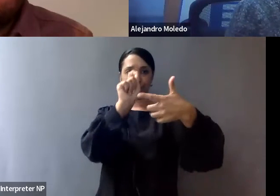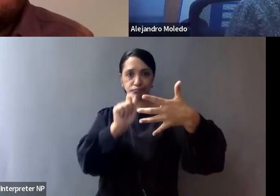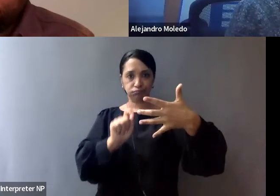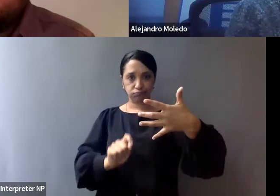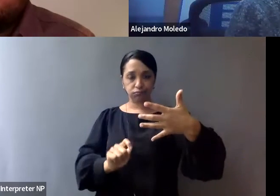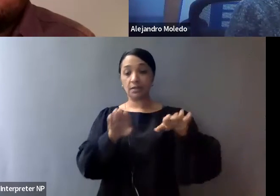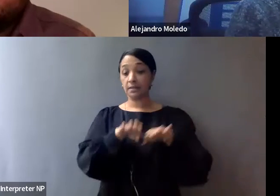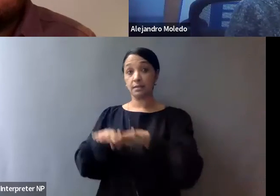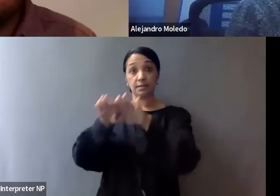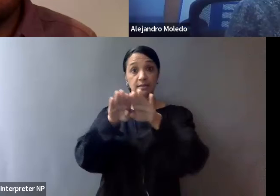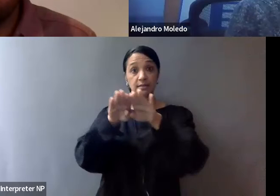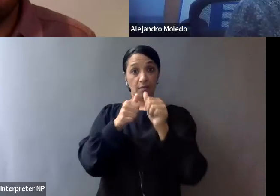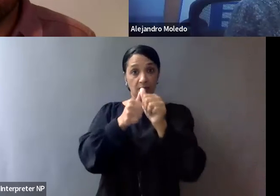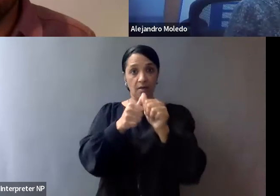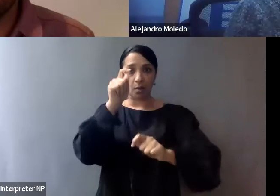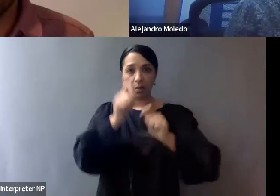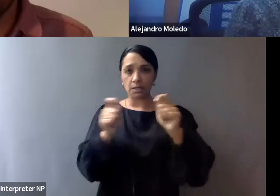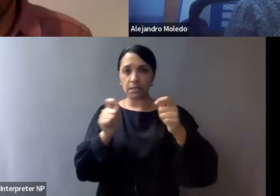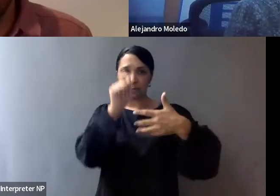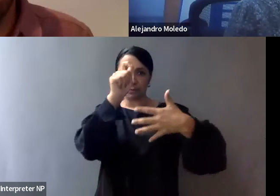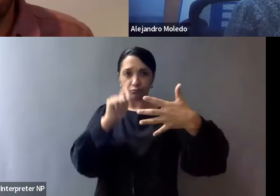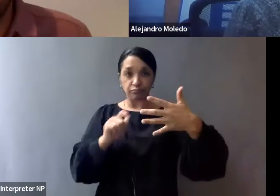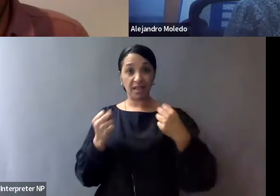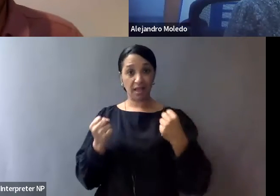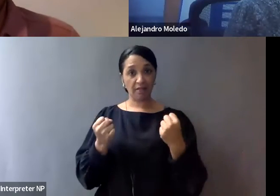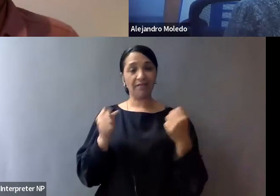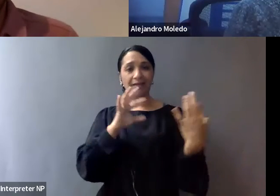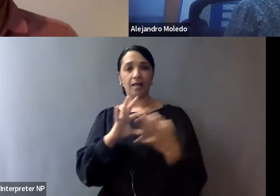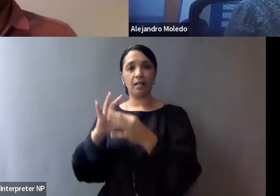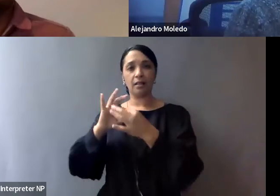developed in relation to this proposal I mentioned.